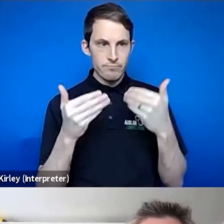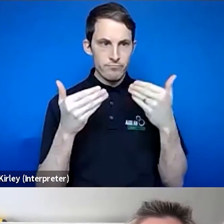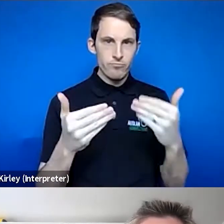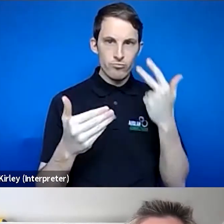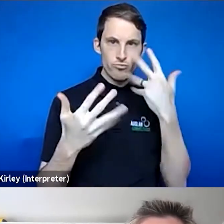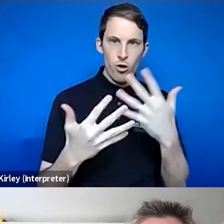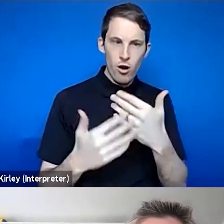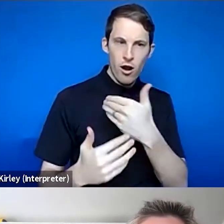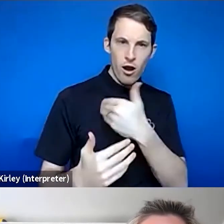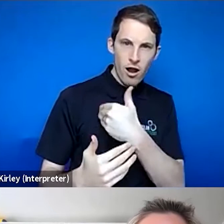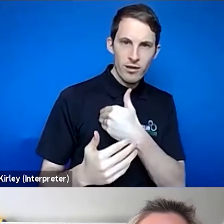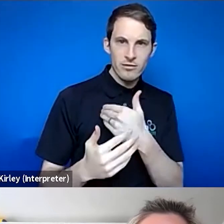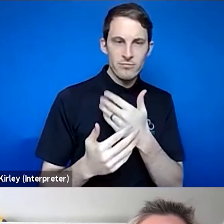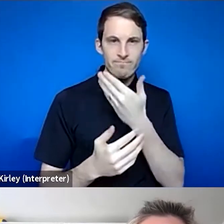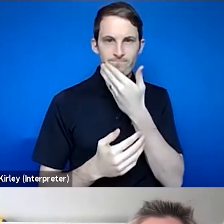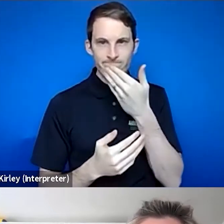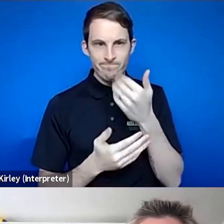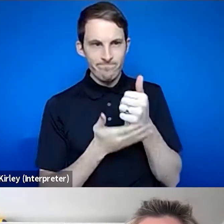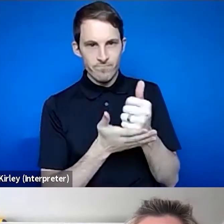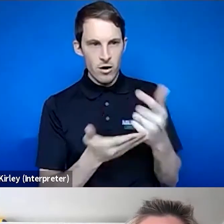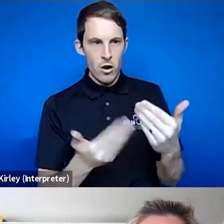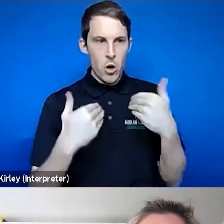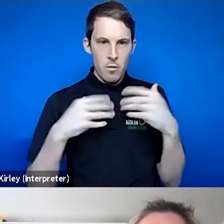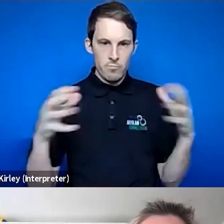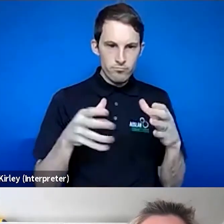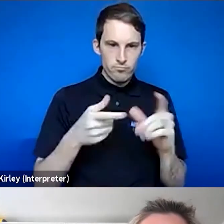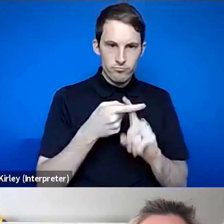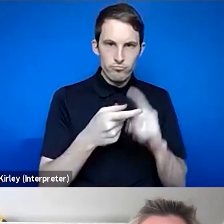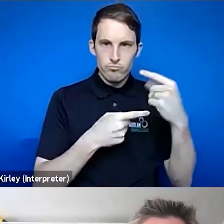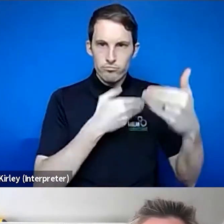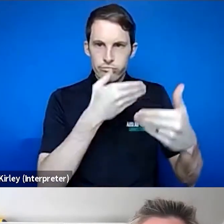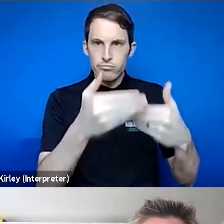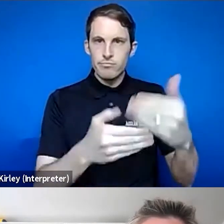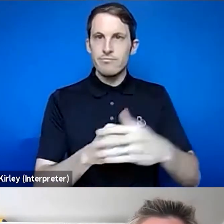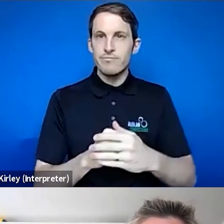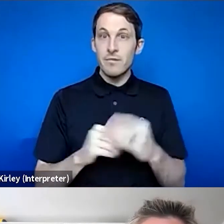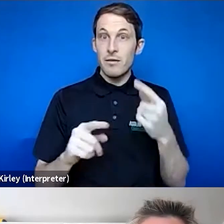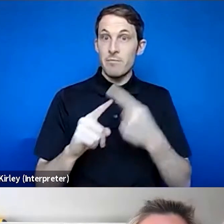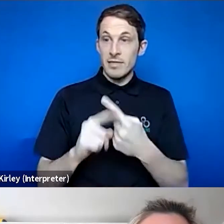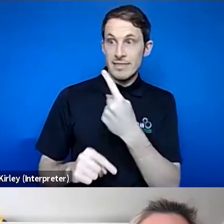sustained us. And the individual experience has also been a collective one - one of the